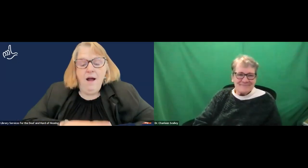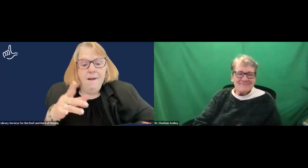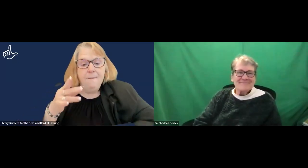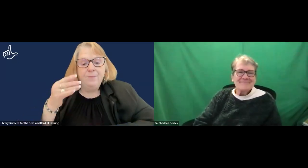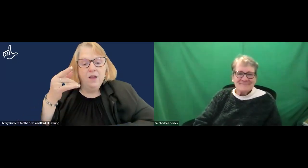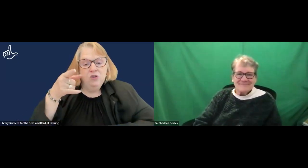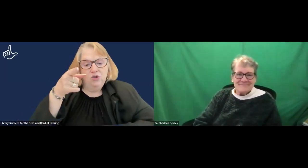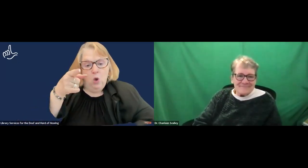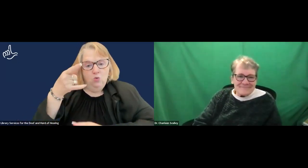Very heartwarming.